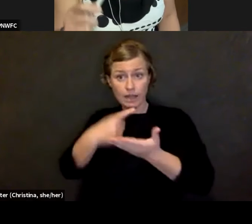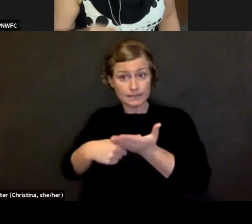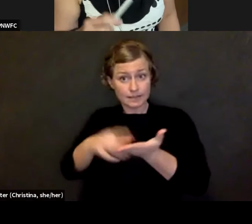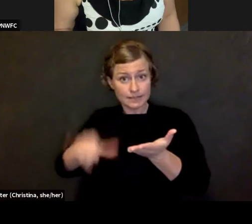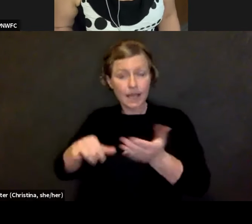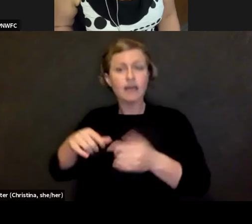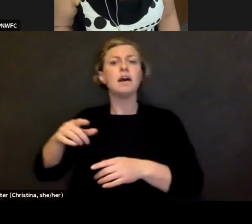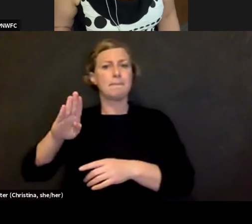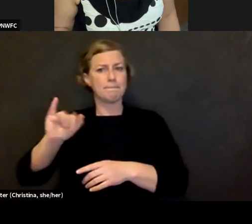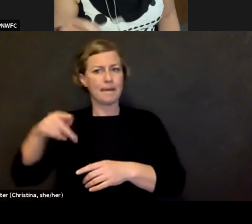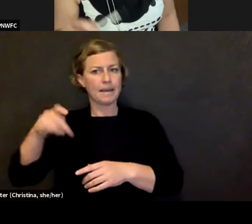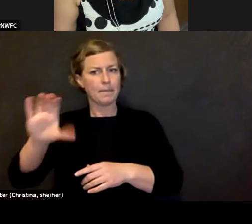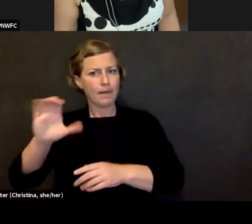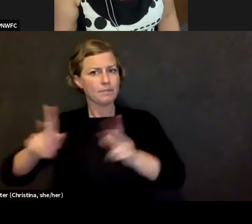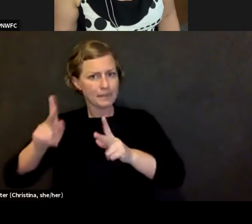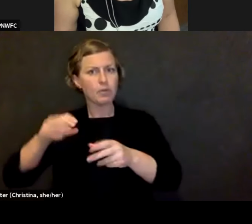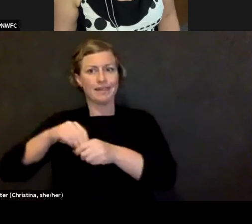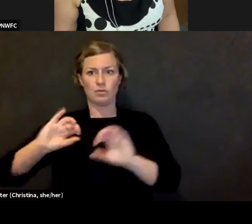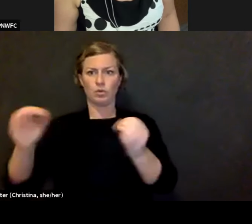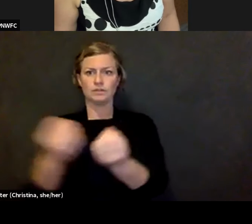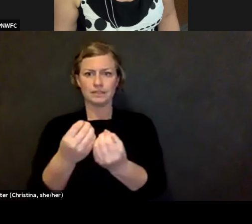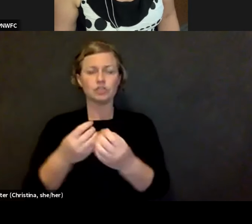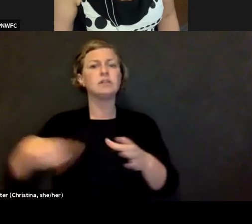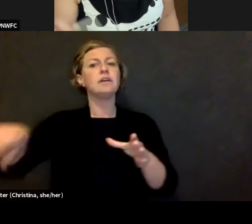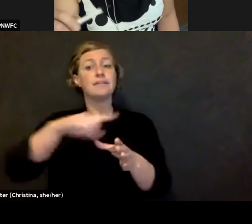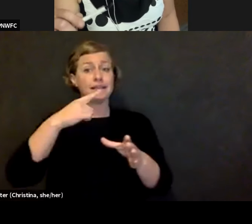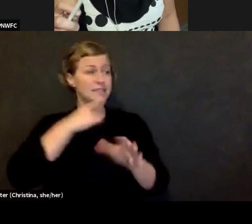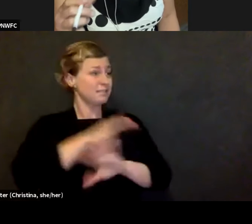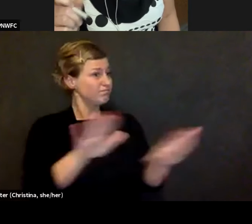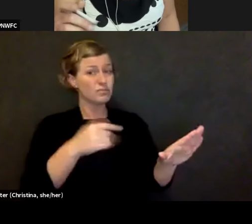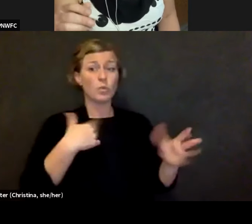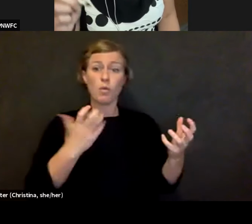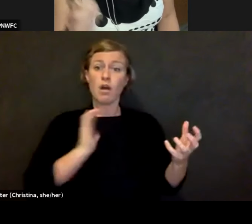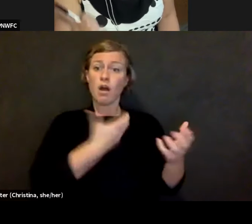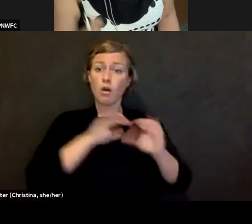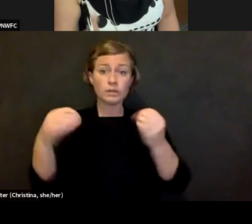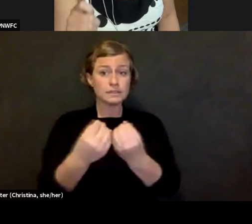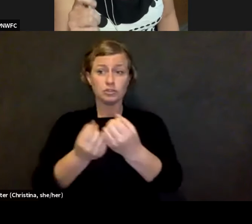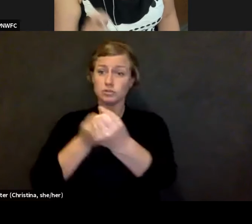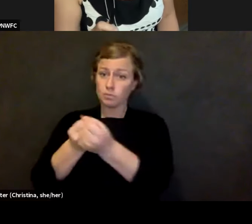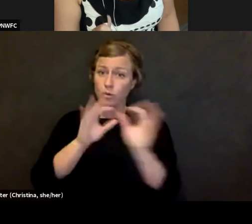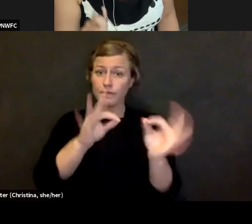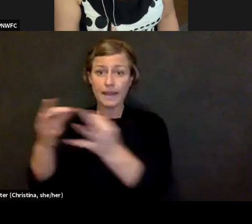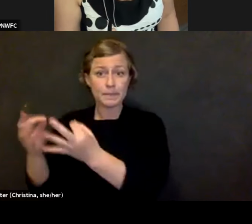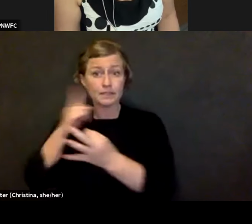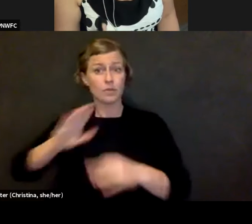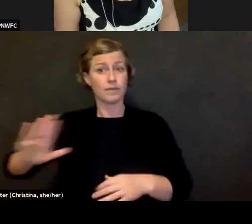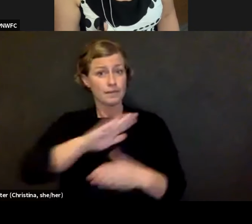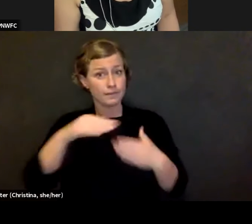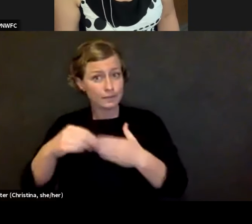BIPOC leaders and from people all of all races in the organization to say we want an organization that